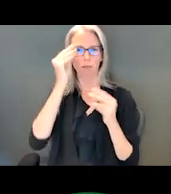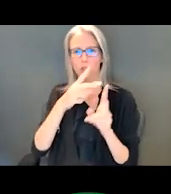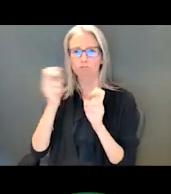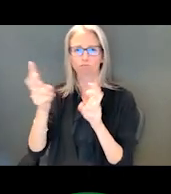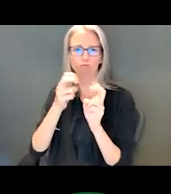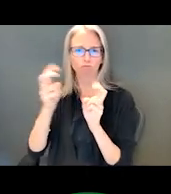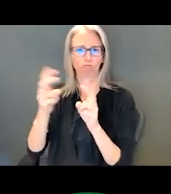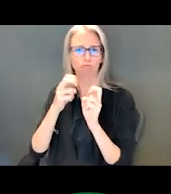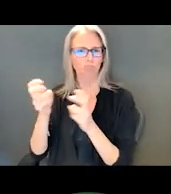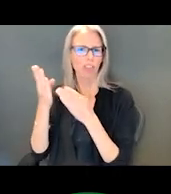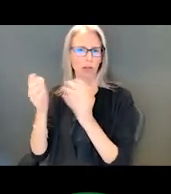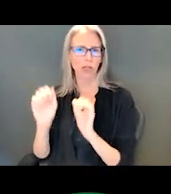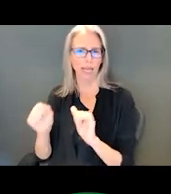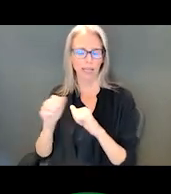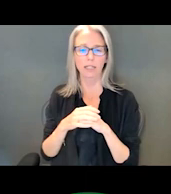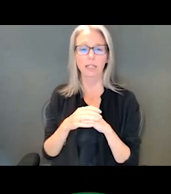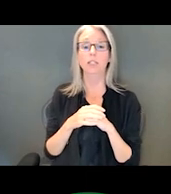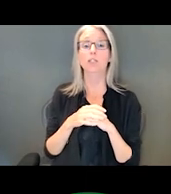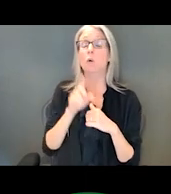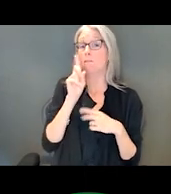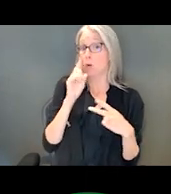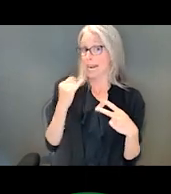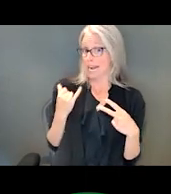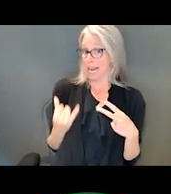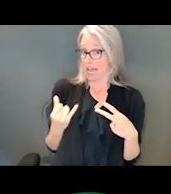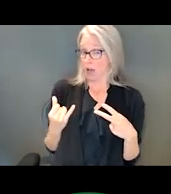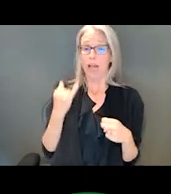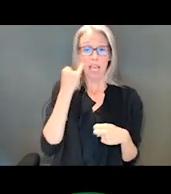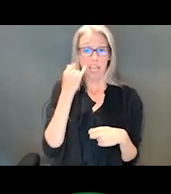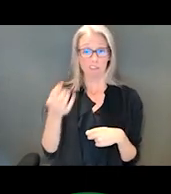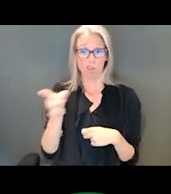as a point of contacting the data, reaching out to myself, as a point of contact, there's an opportunity to put together and to myself, as a point of contact, there's an opportunity to put together and look at,